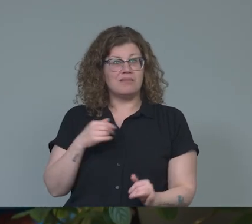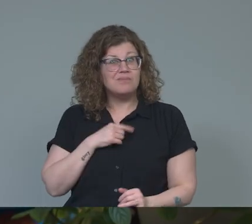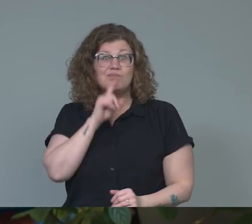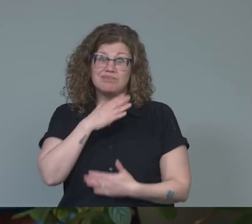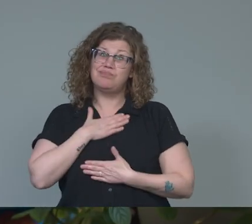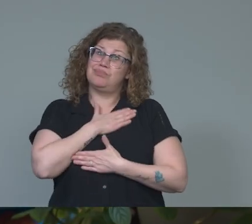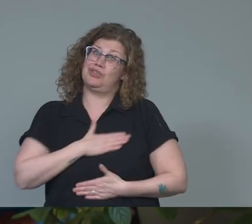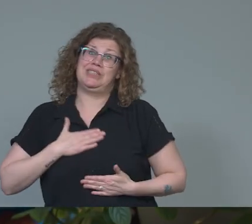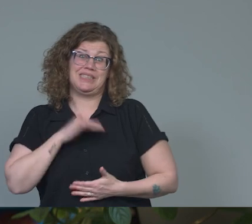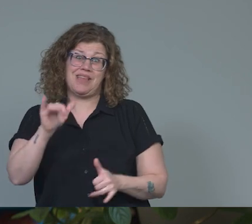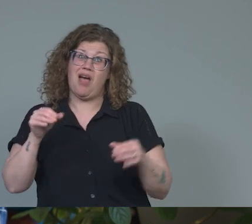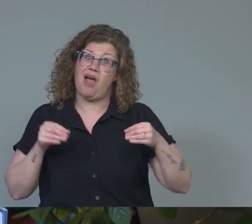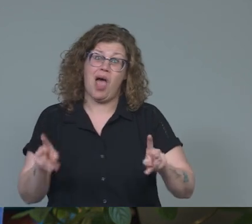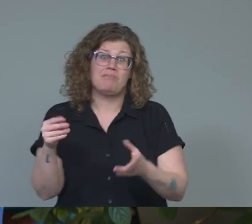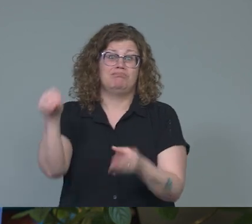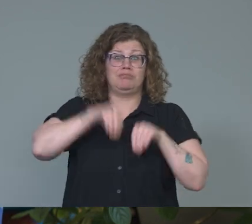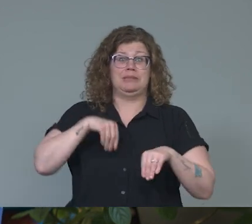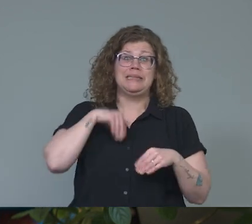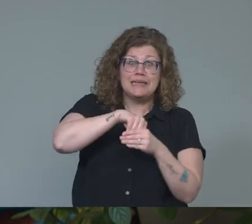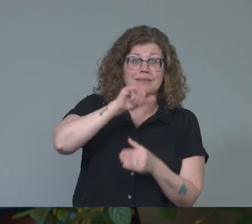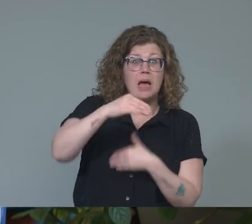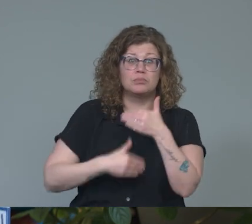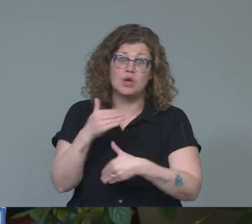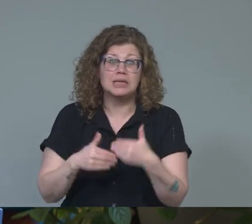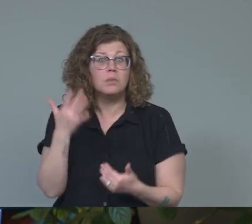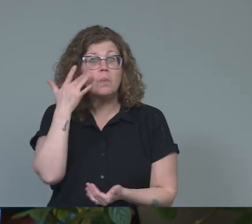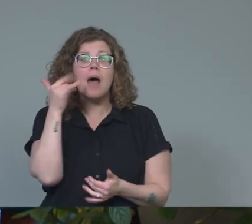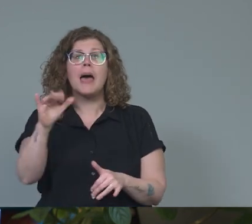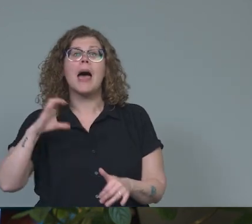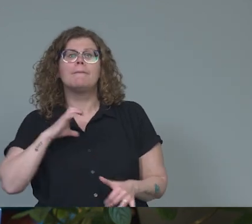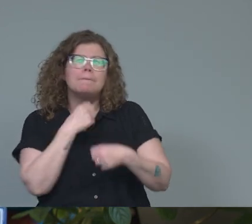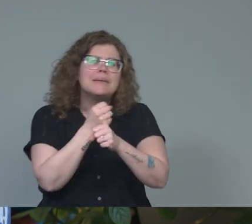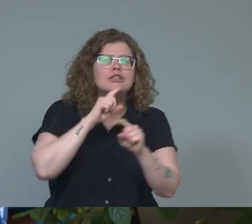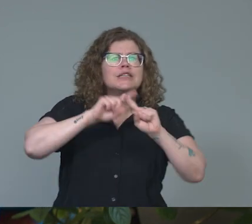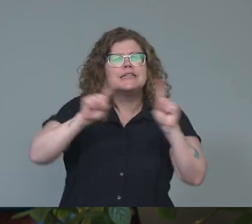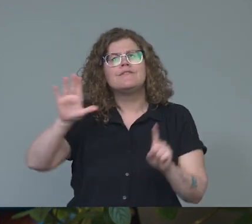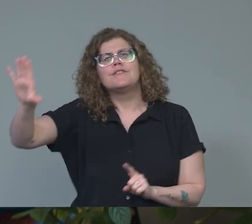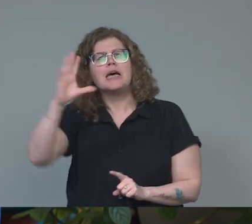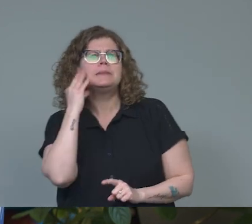How do you call them? Committee? Maybe has different opinion and how,